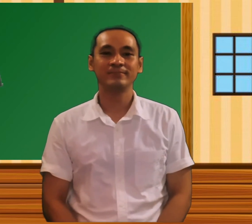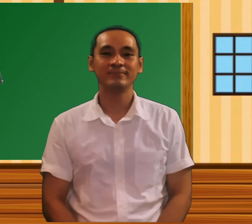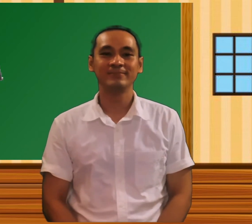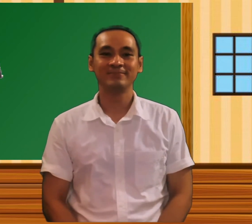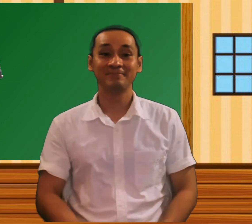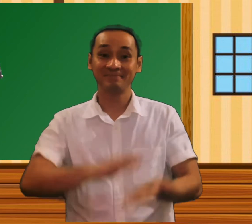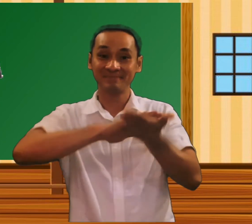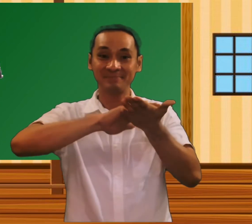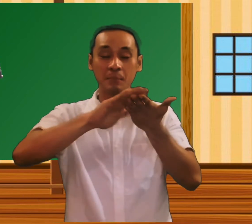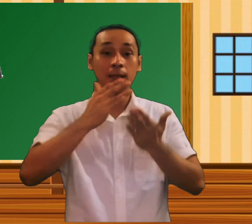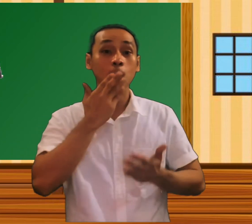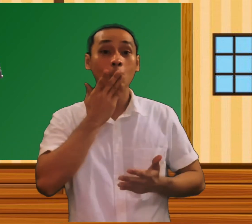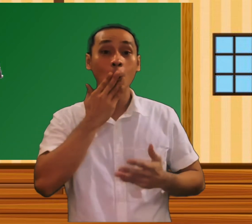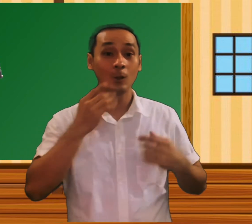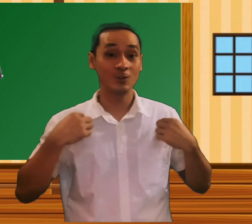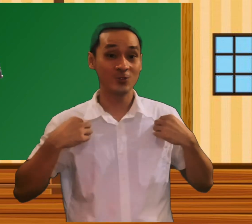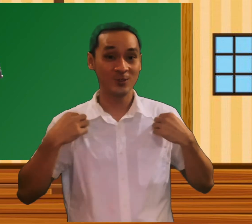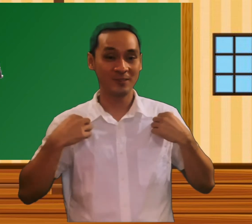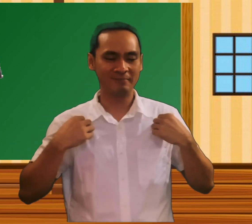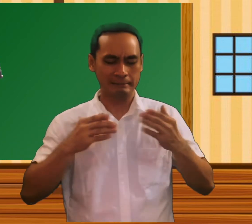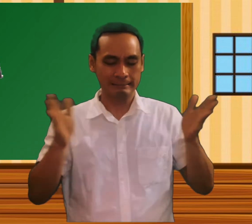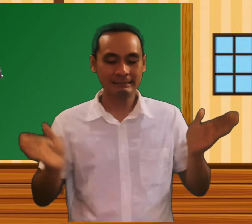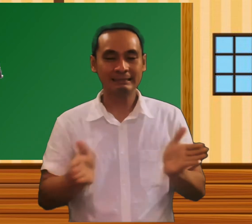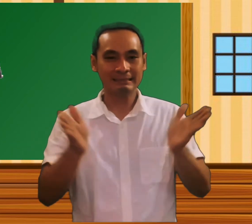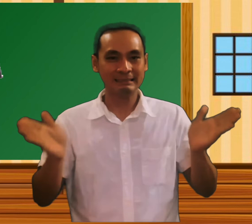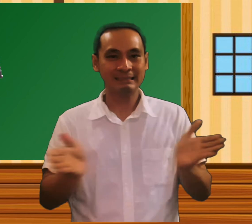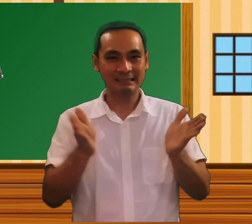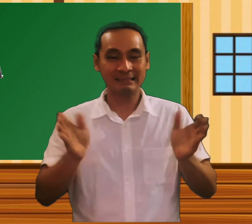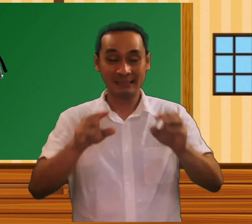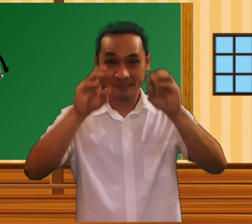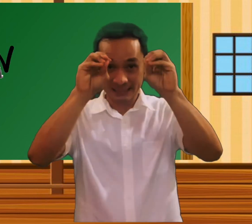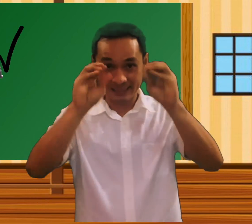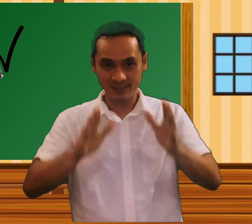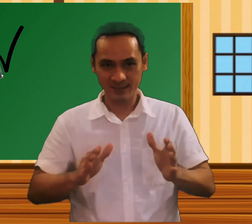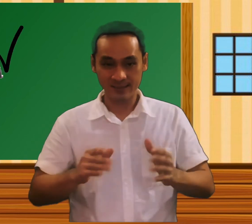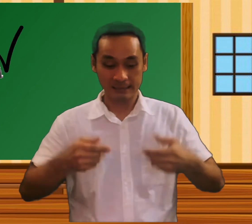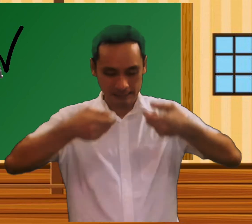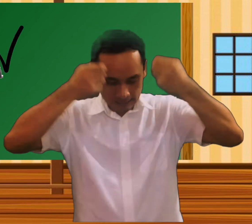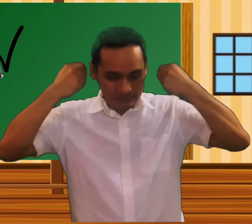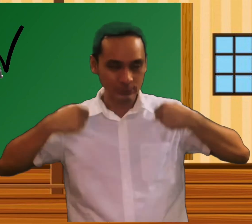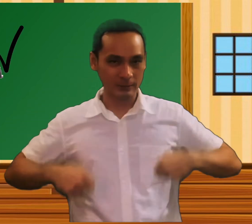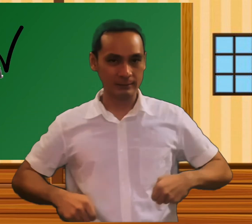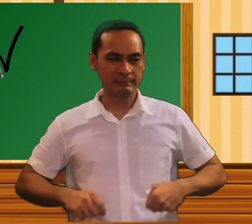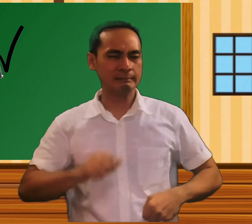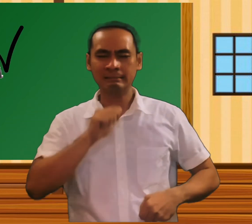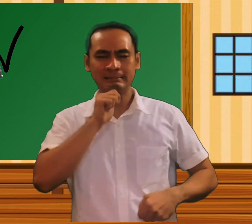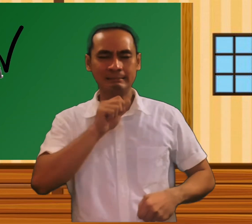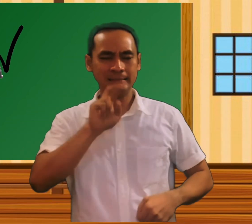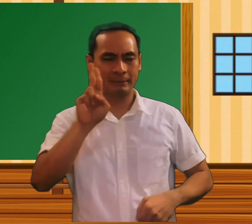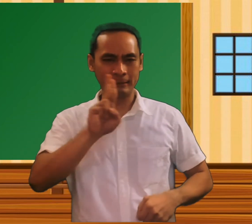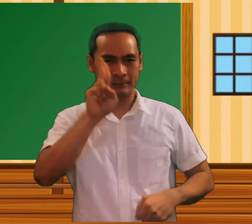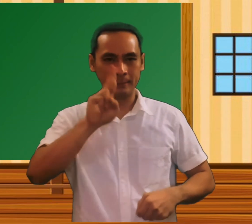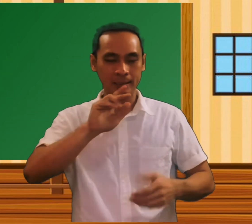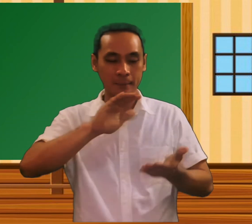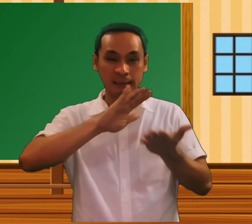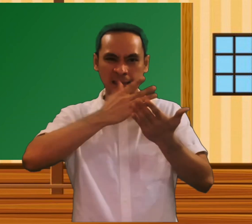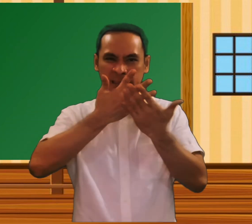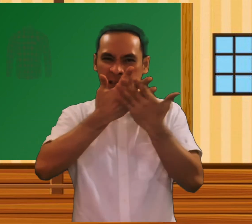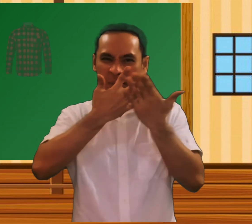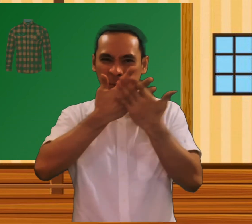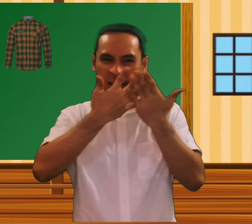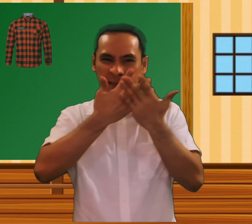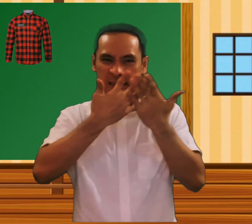plain colored shirt is also encouraged for teachers to wear and we avoid printed ortion